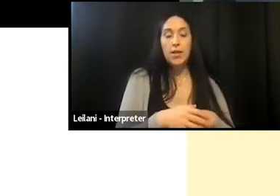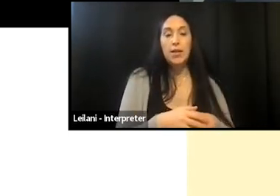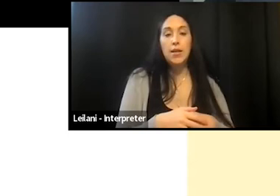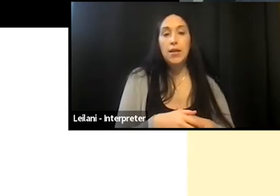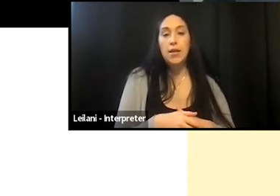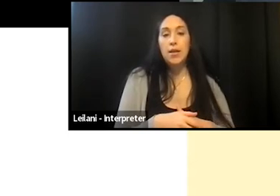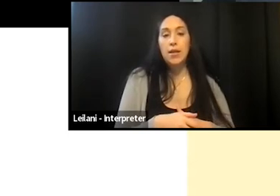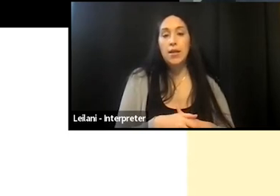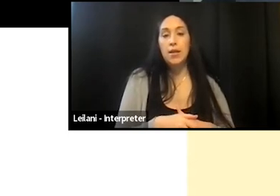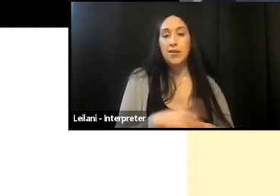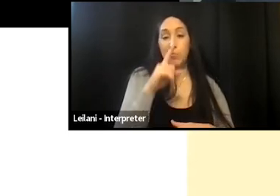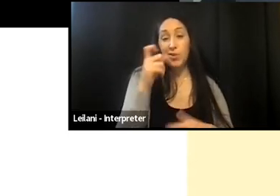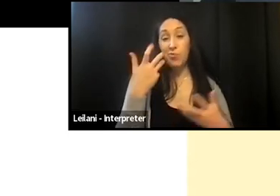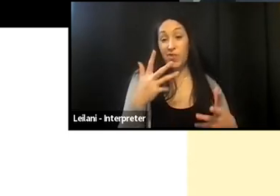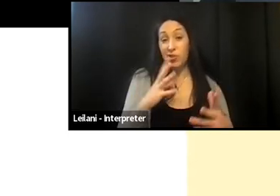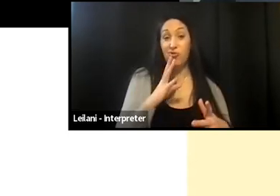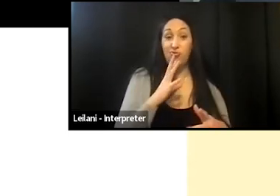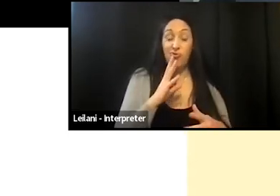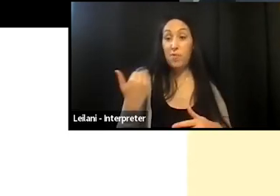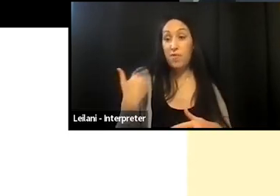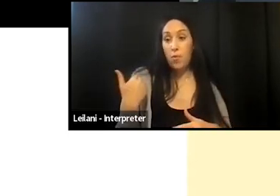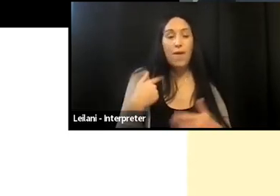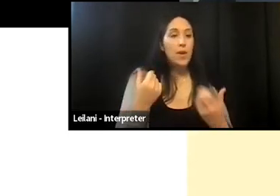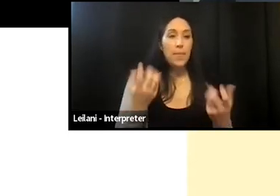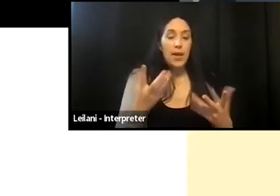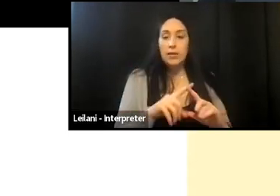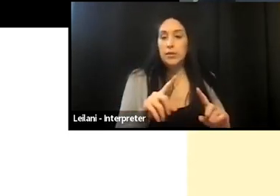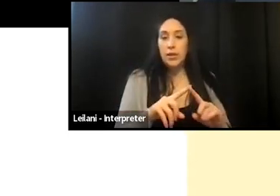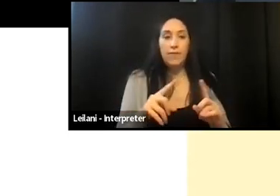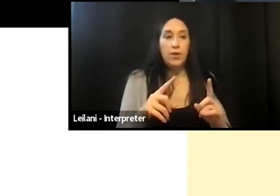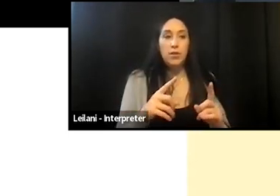we have so many new developments, both single family homes and multi-unit buildings